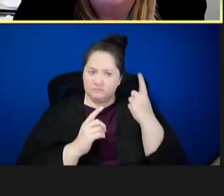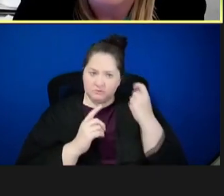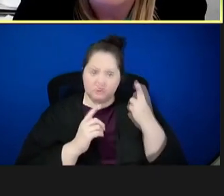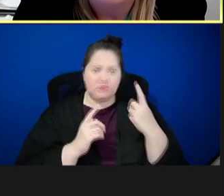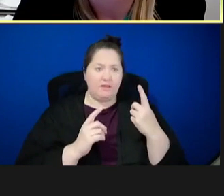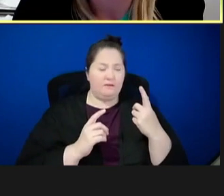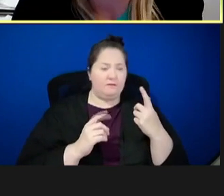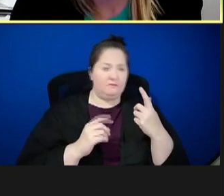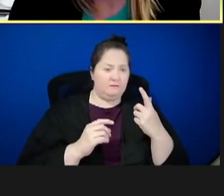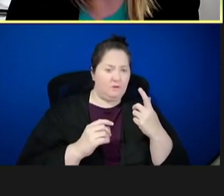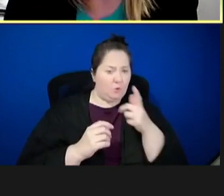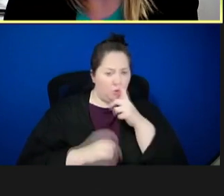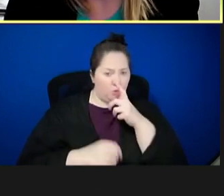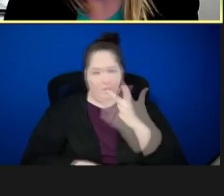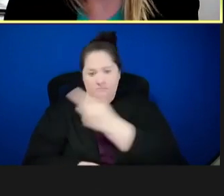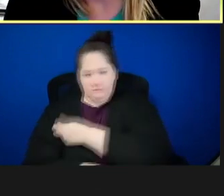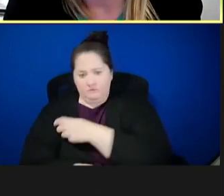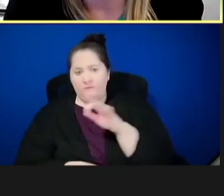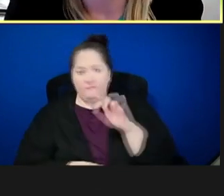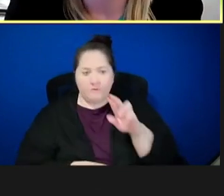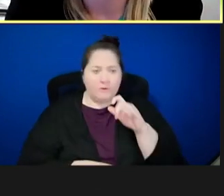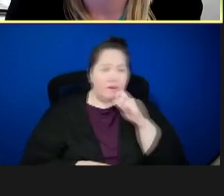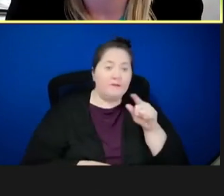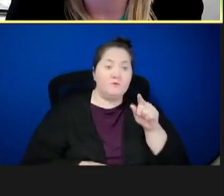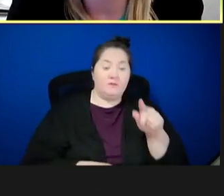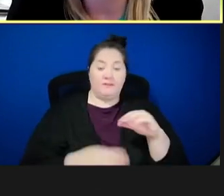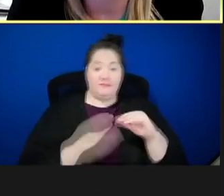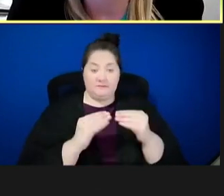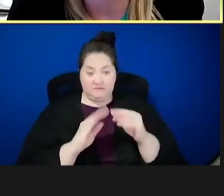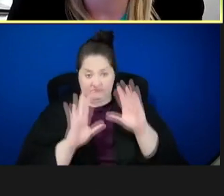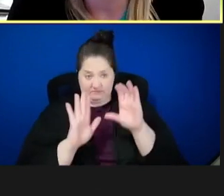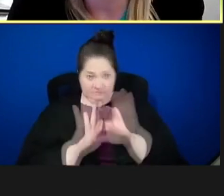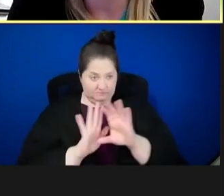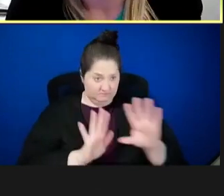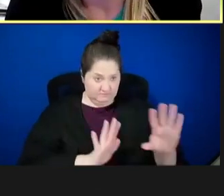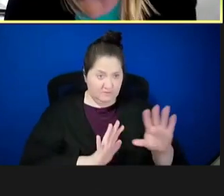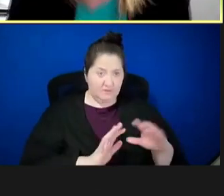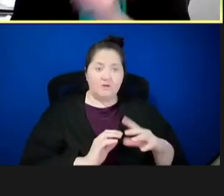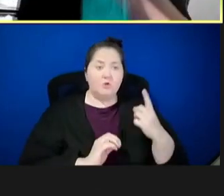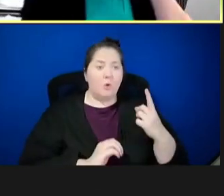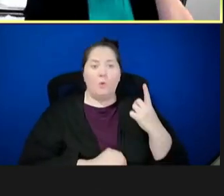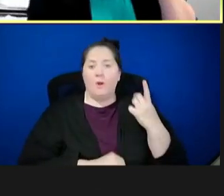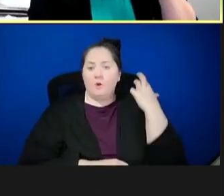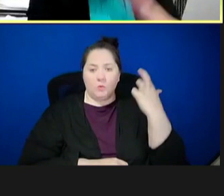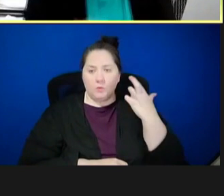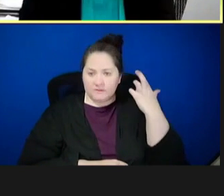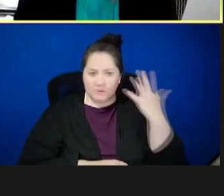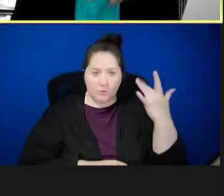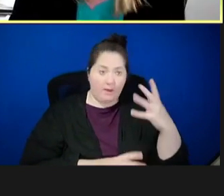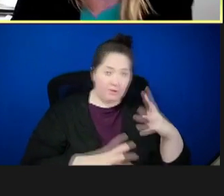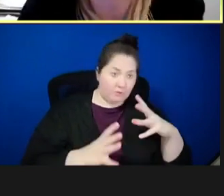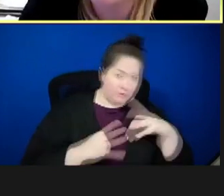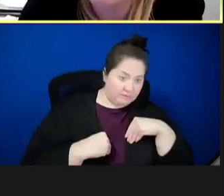population. So, in this figure you can see there's no single factor that's responsible